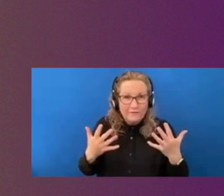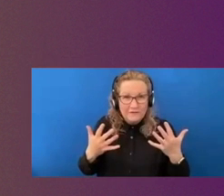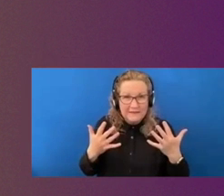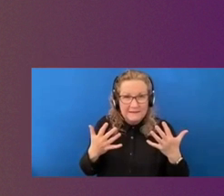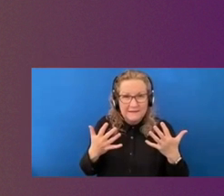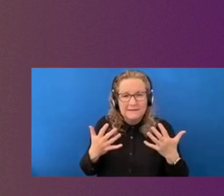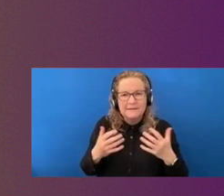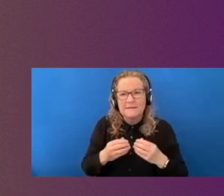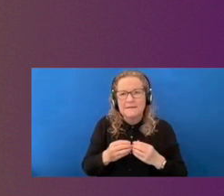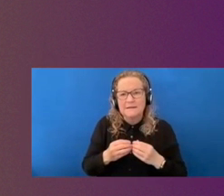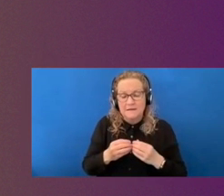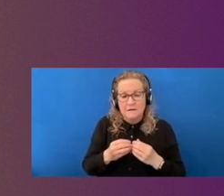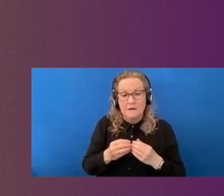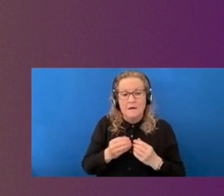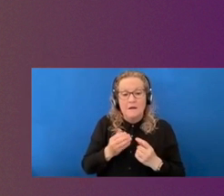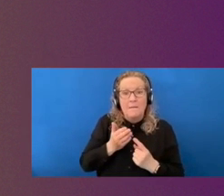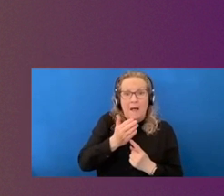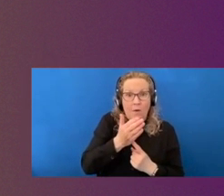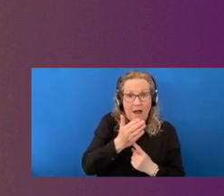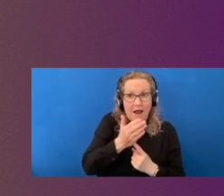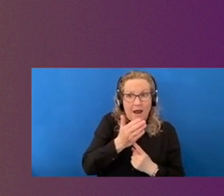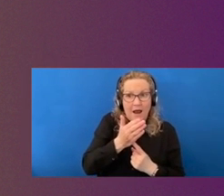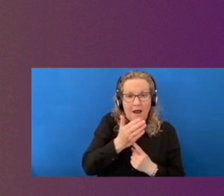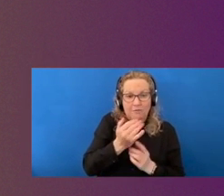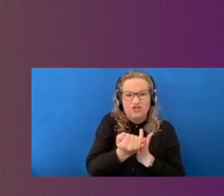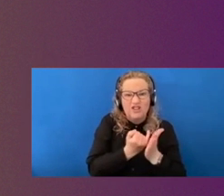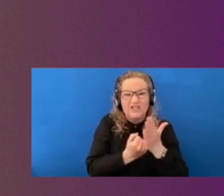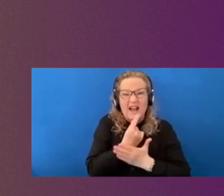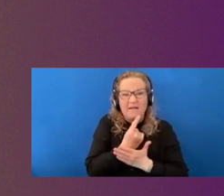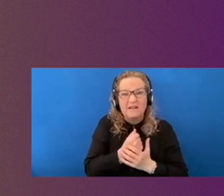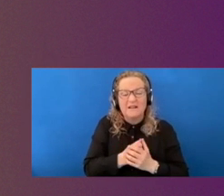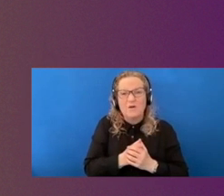in place and then people talk people will tell stories and say don't tell them that you're you